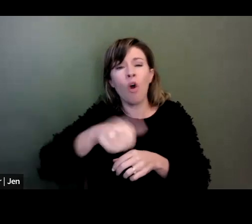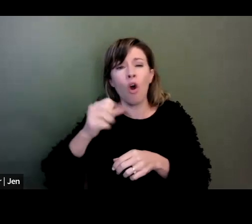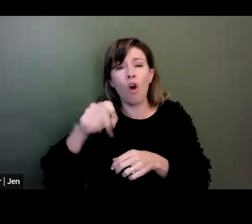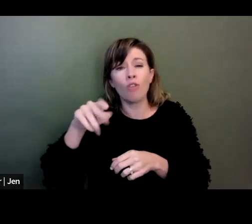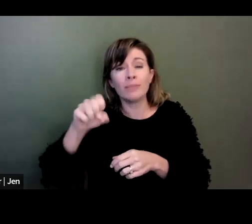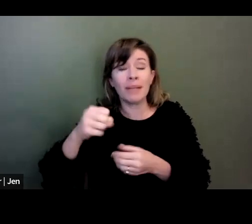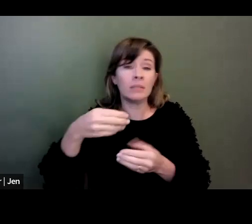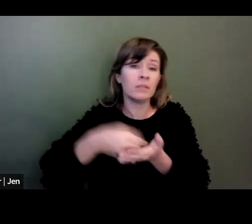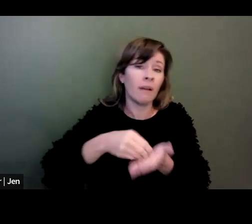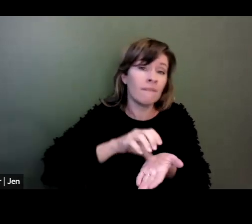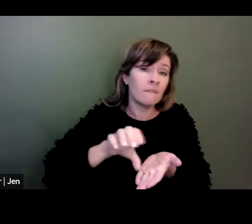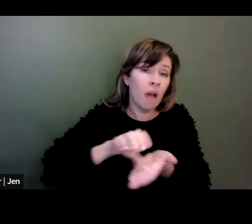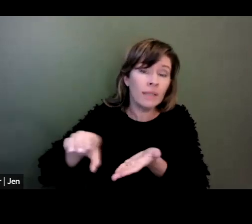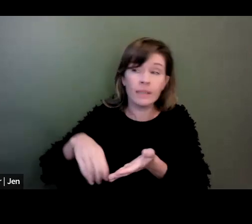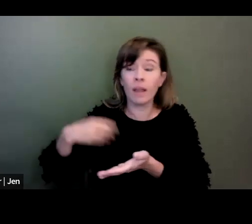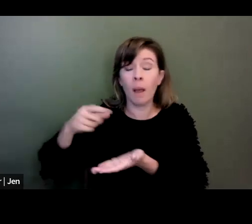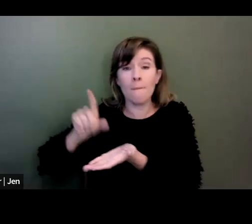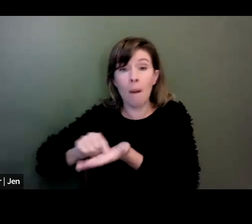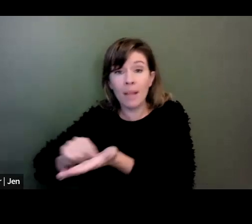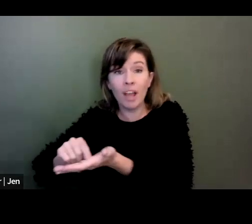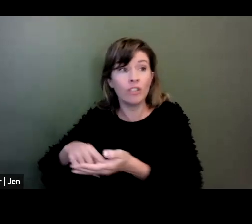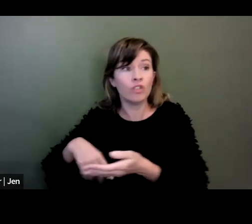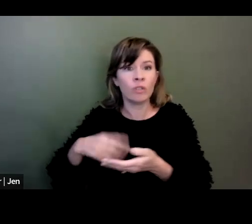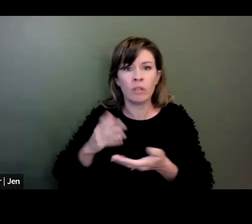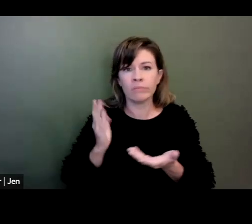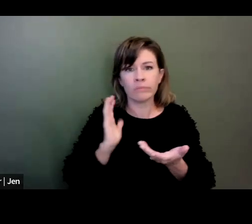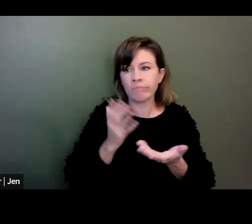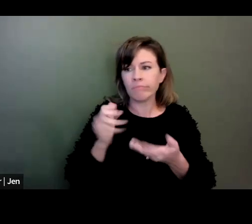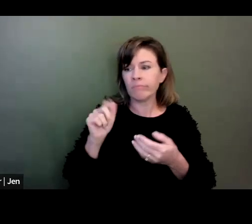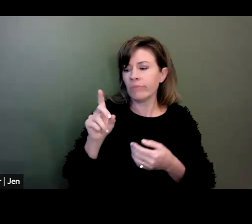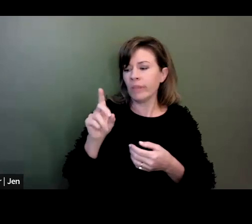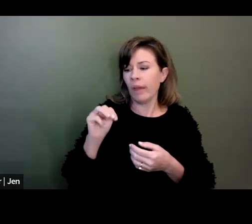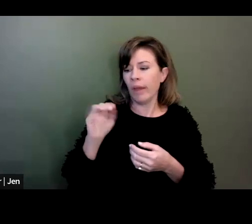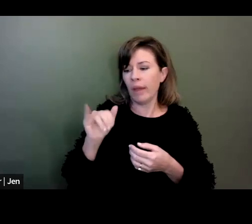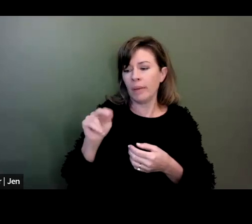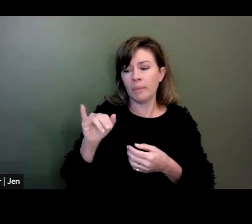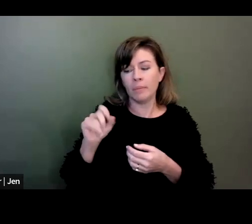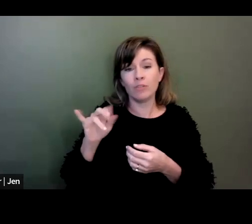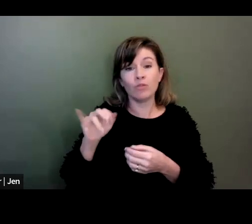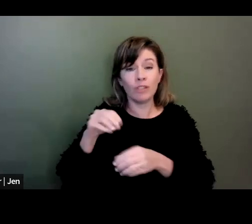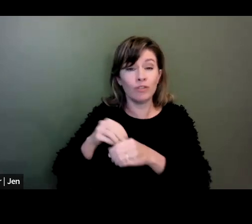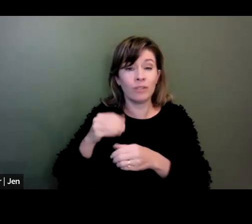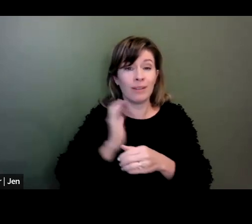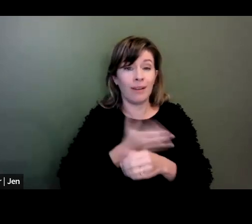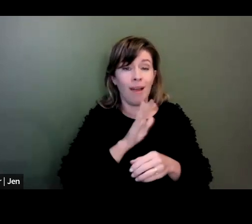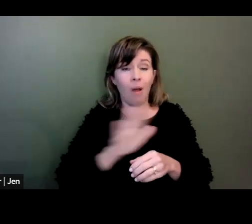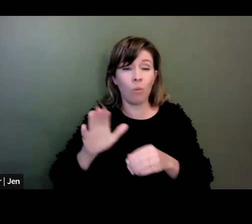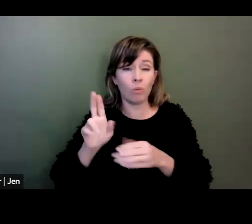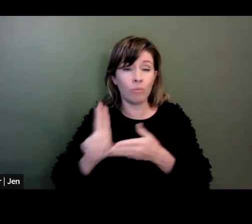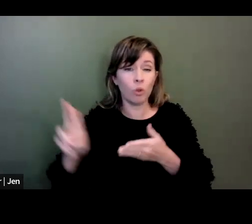funding to publication, just the administration we have in the university system that are sometimes hindering some of